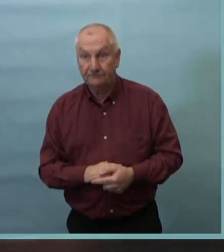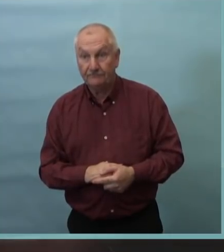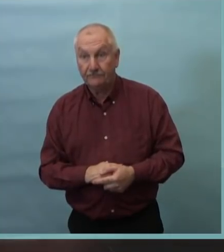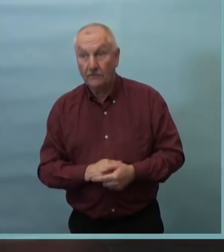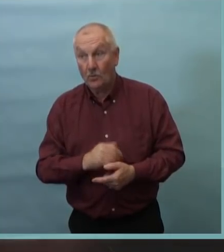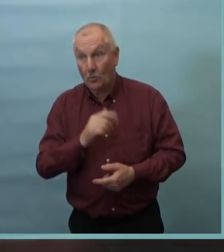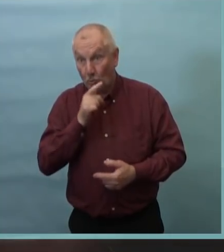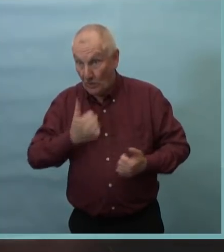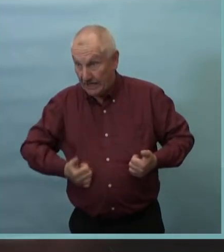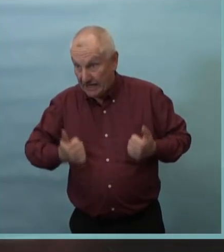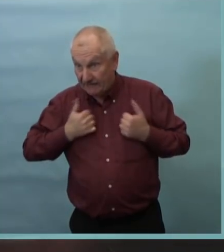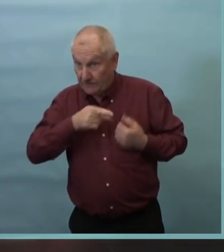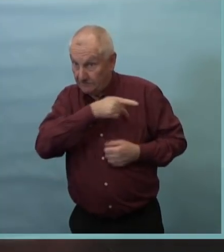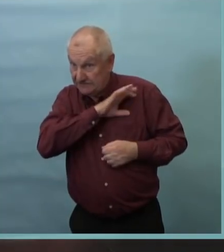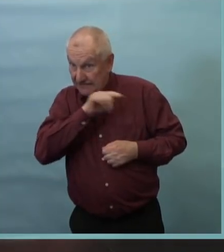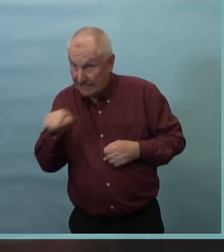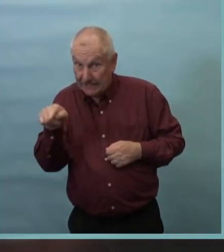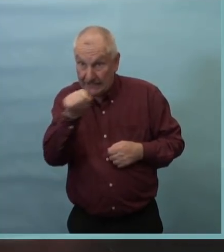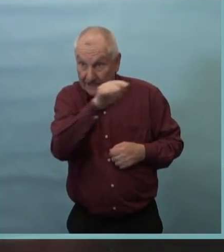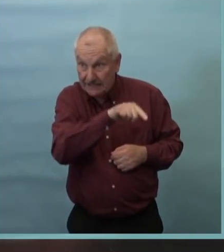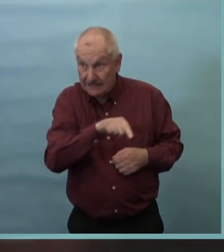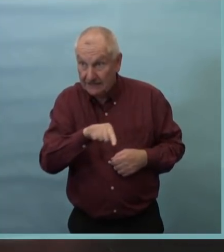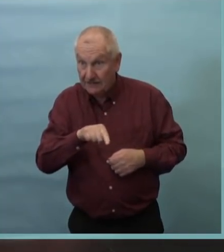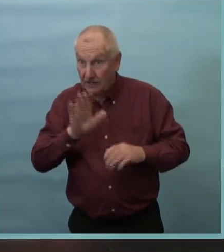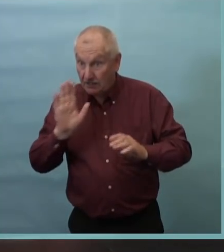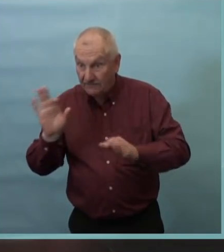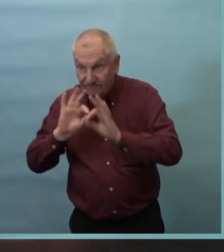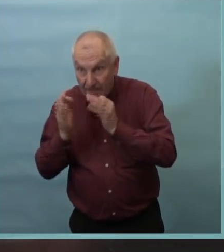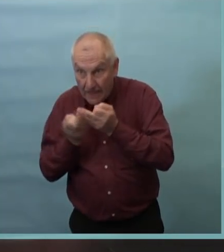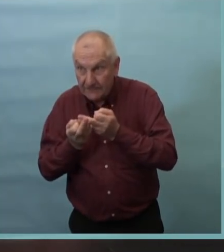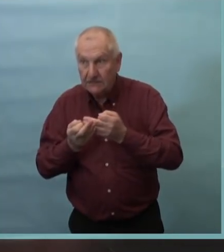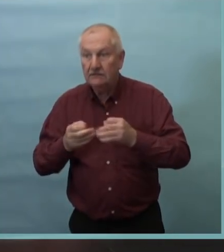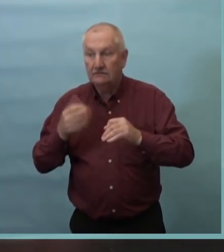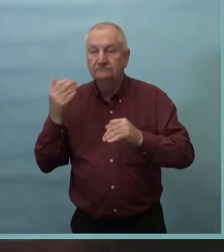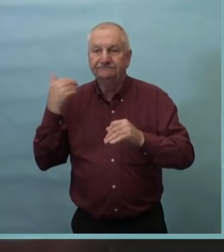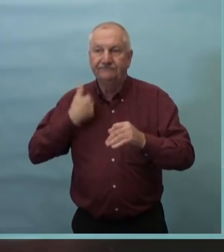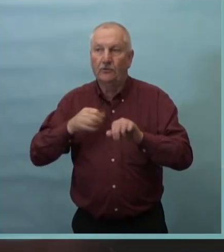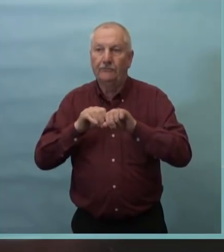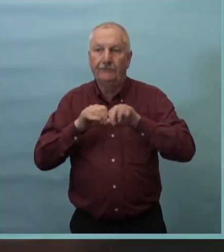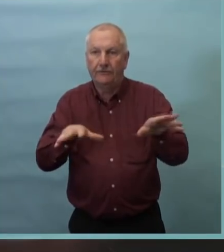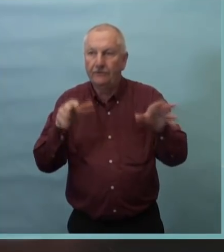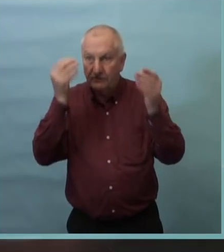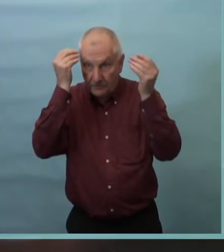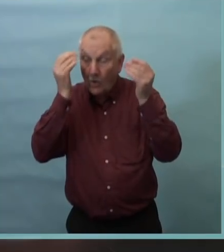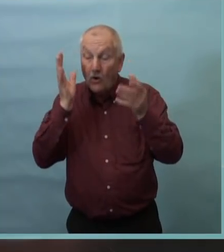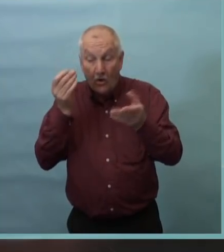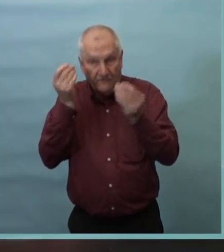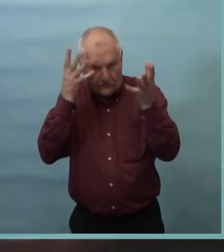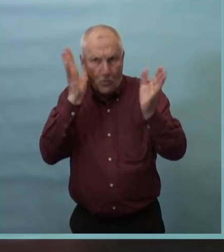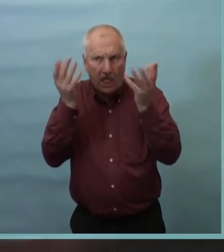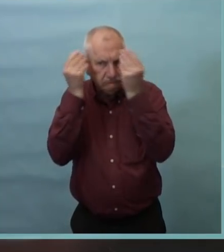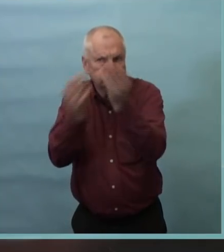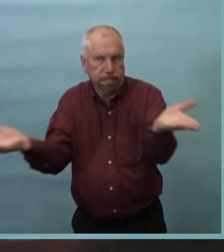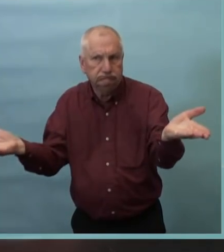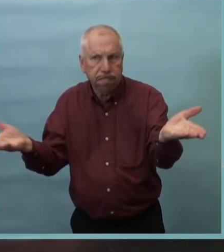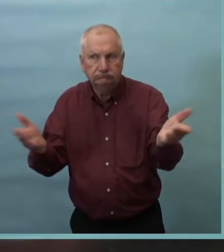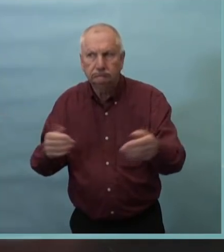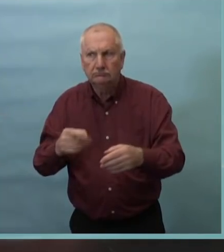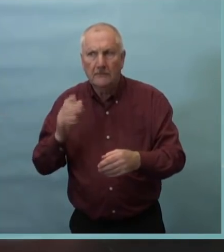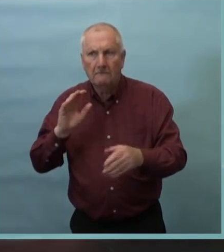personal care homes just to make sure that they're aware of what we're doing this we're taking we have looked closely at